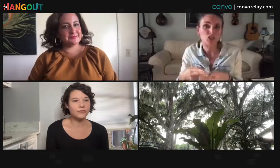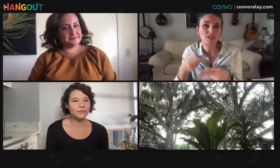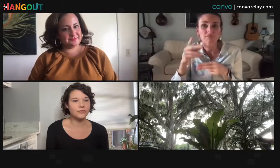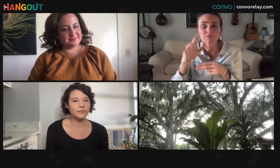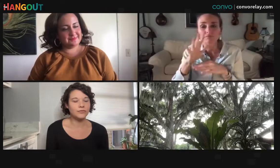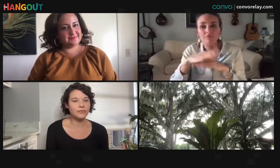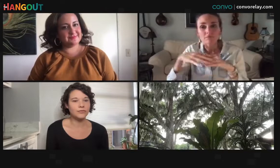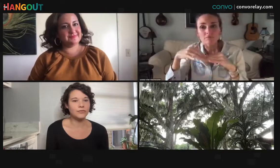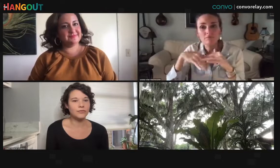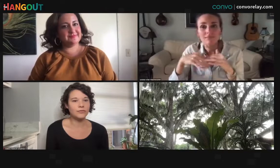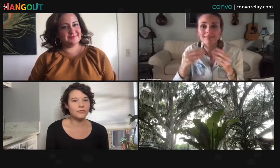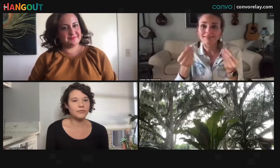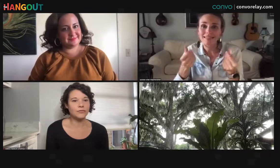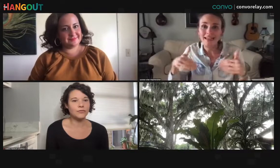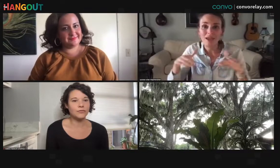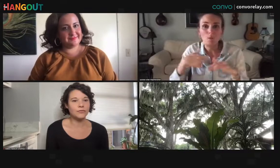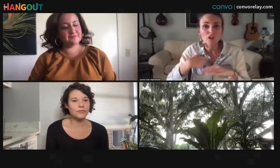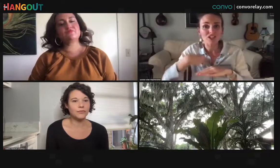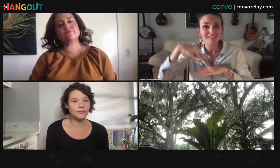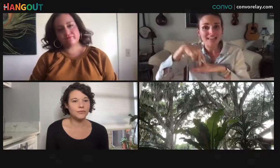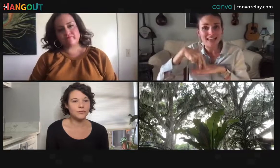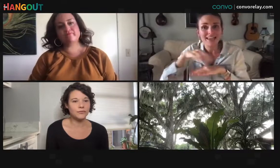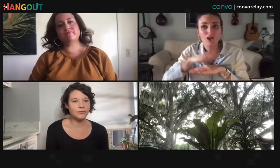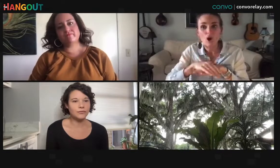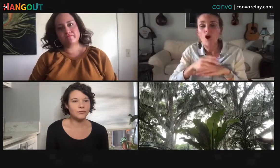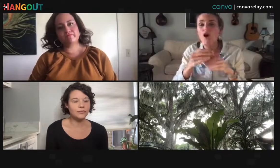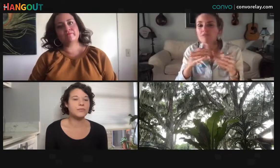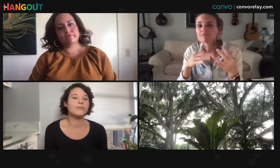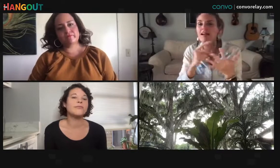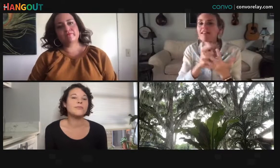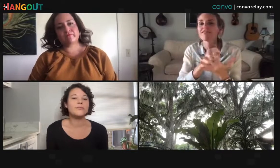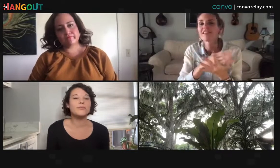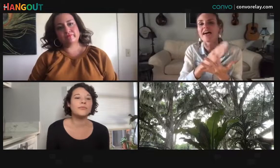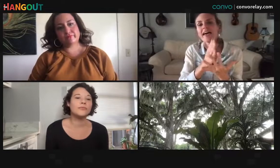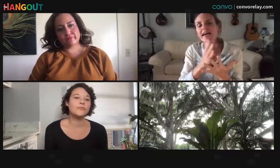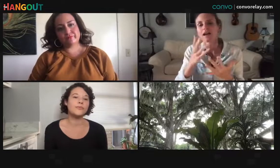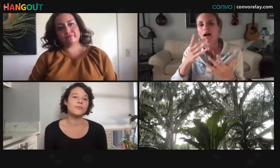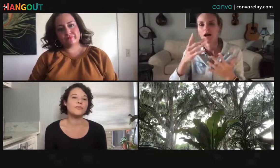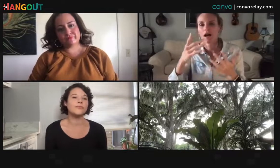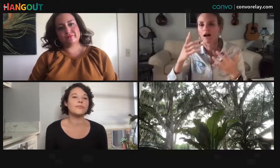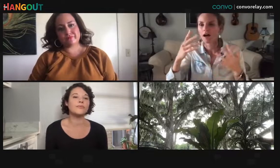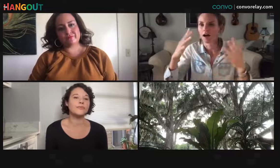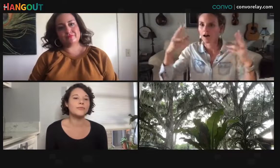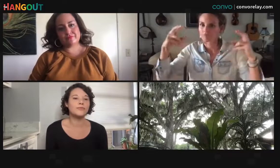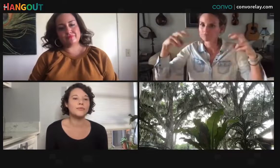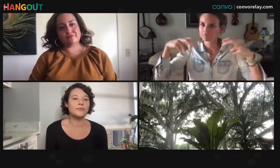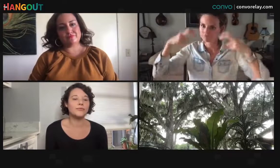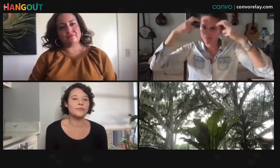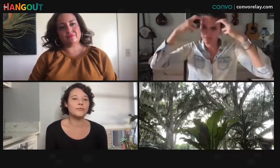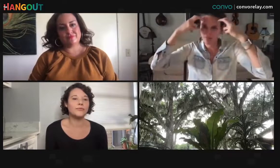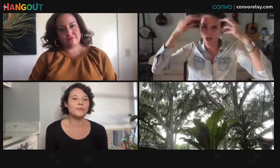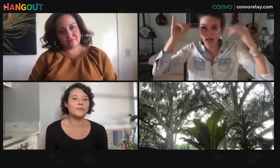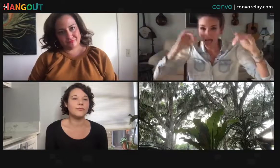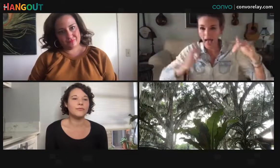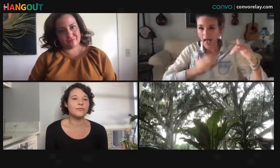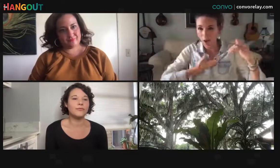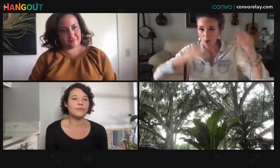and then mentioning the indigenous lands that we are standing on and then from there